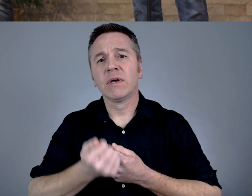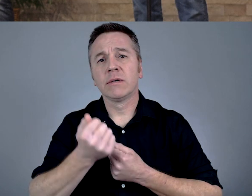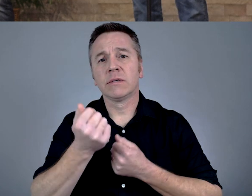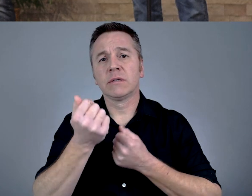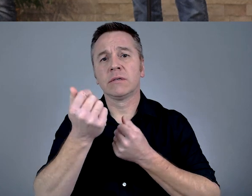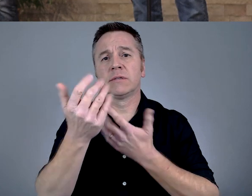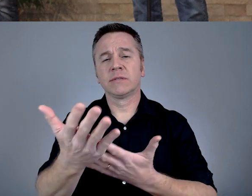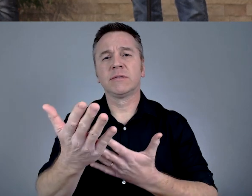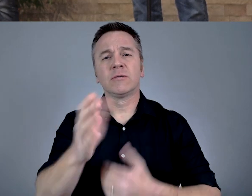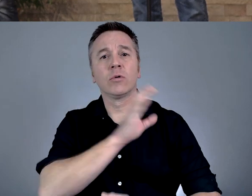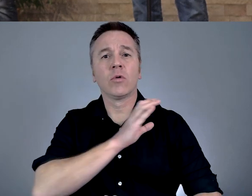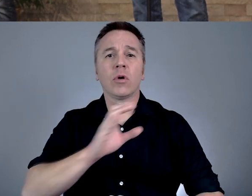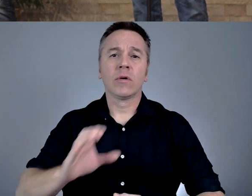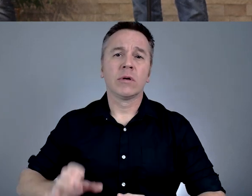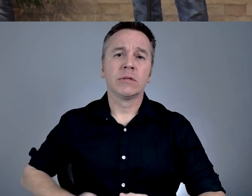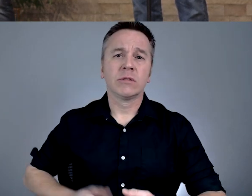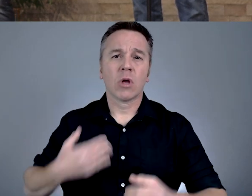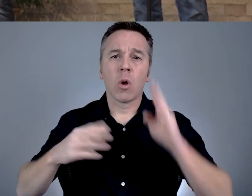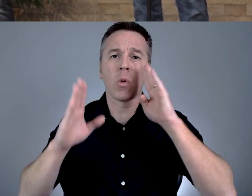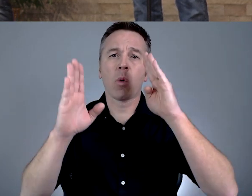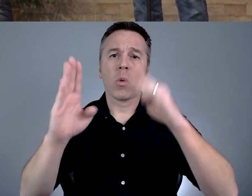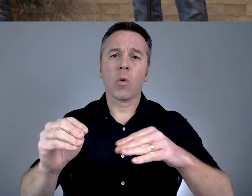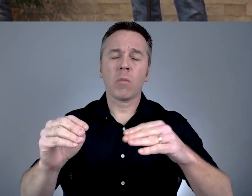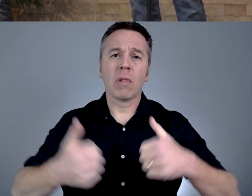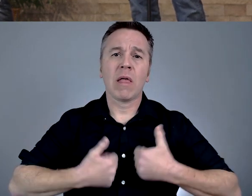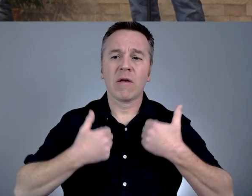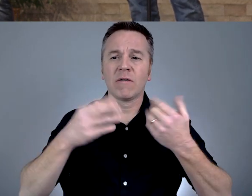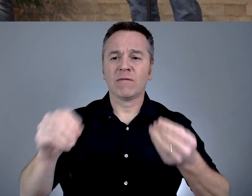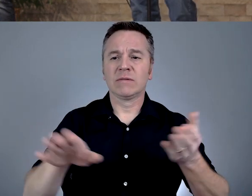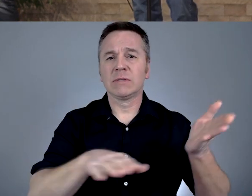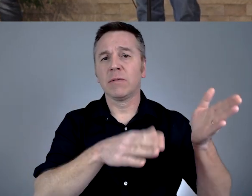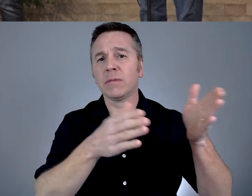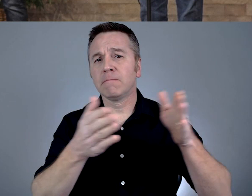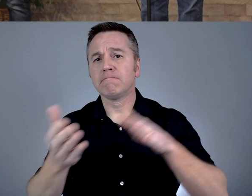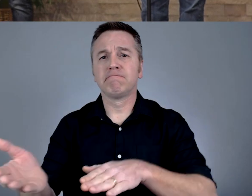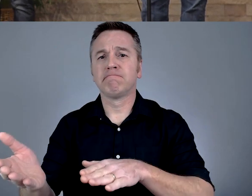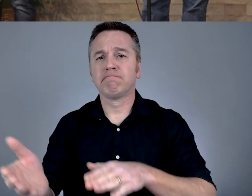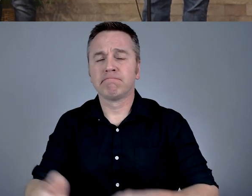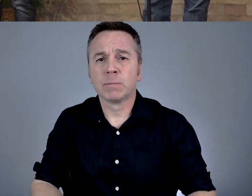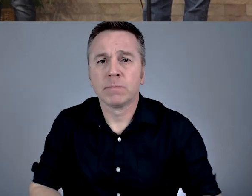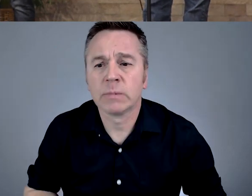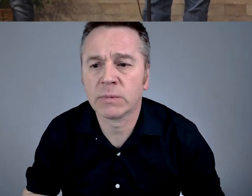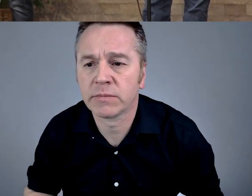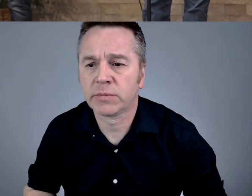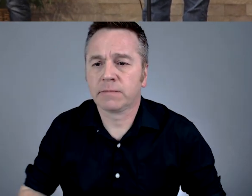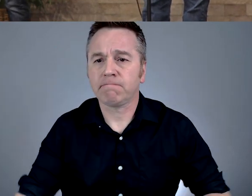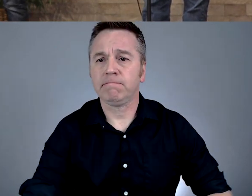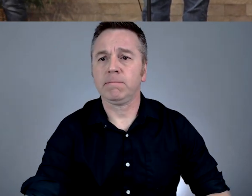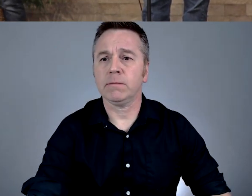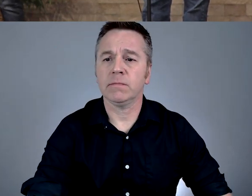Christ our hope in life and death.